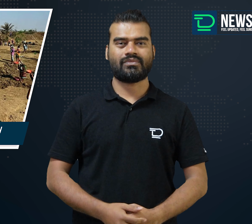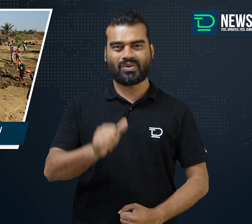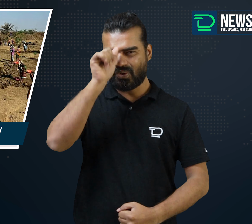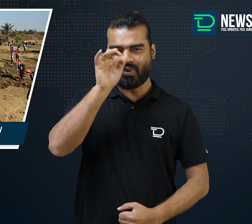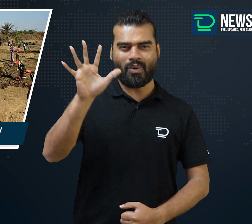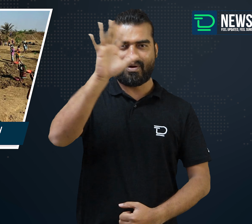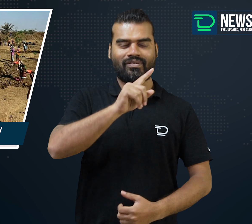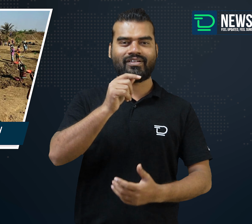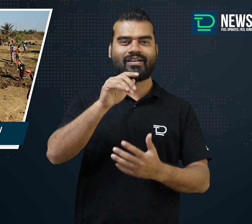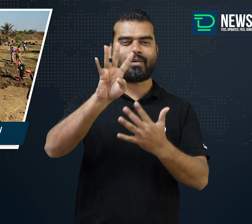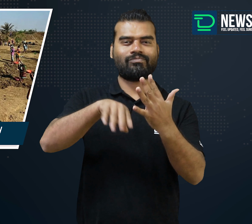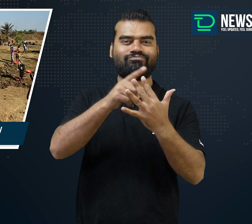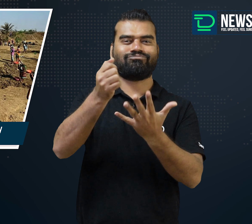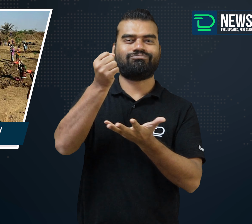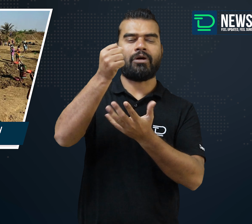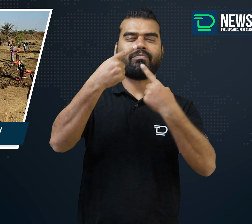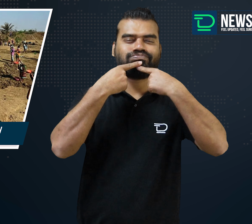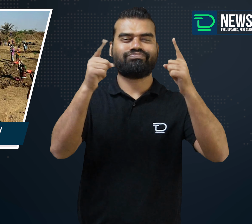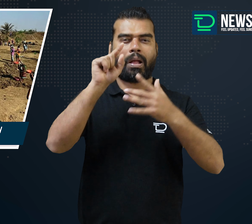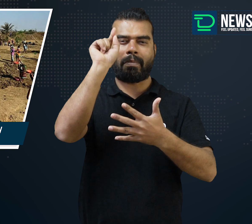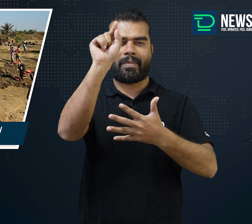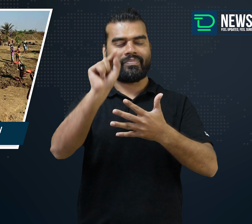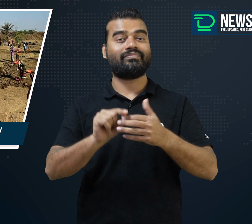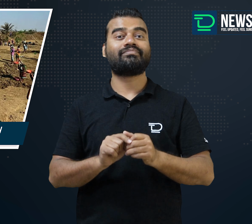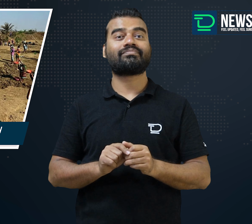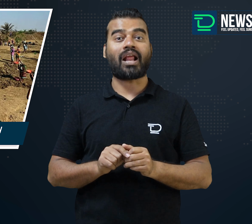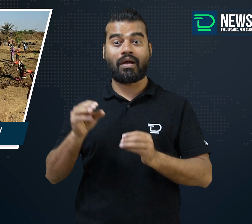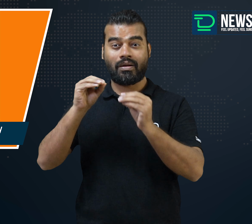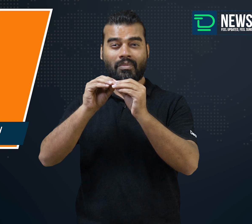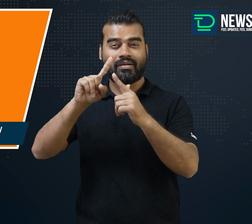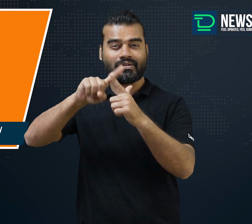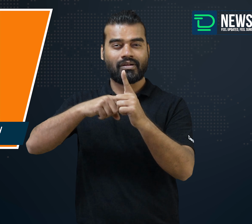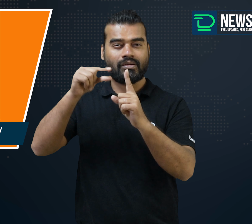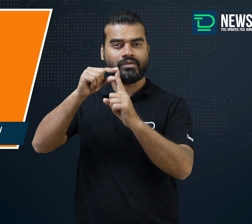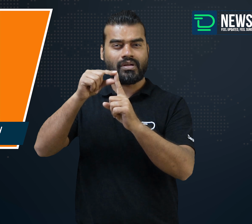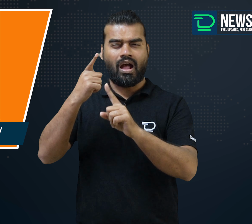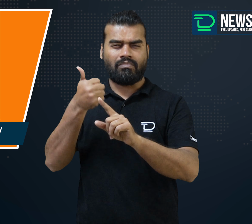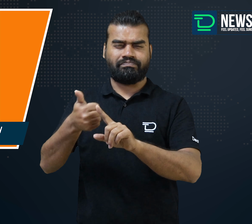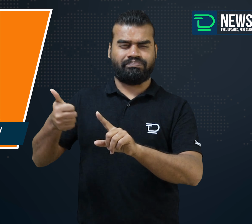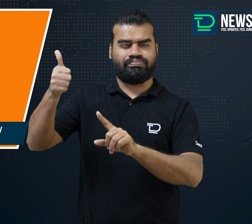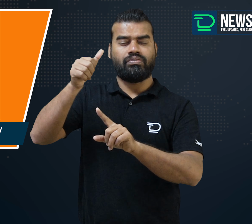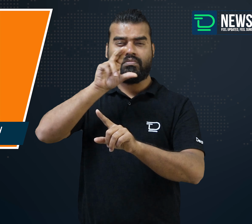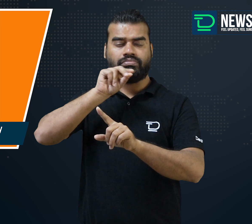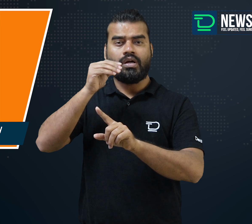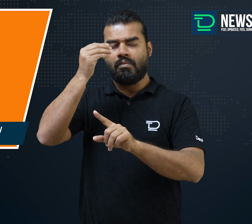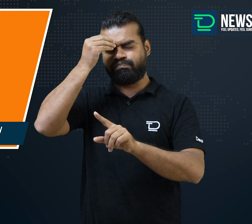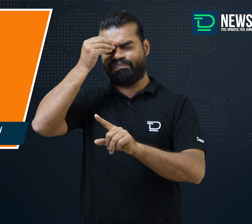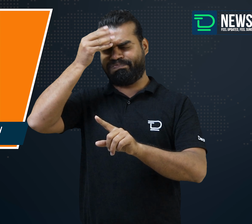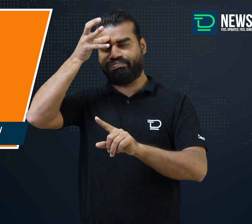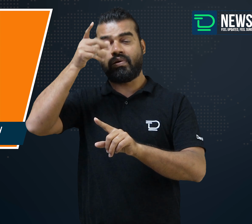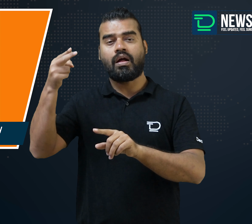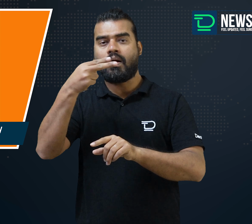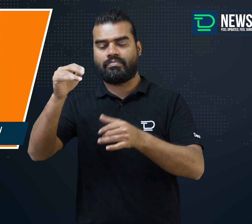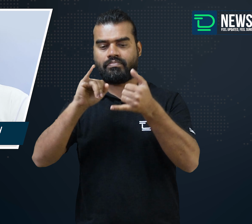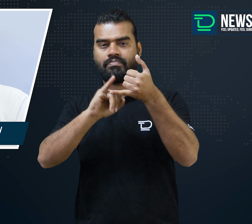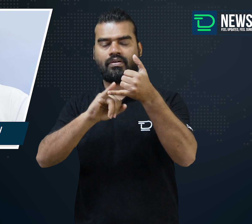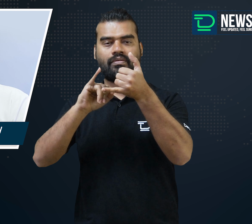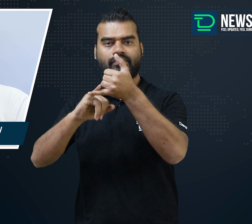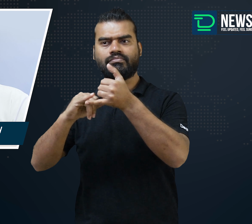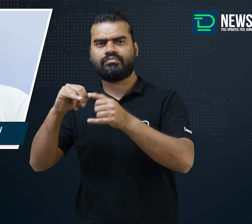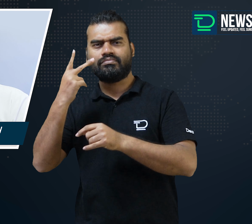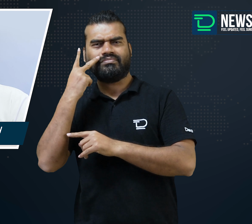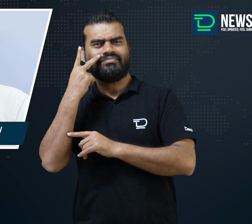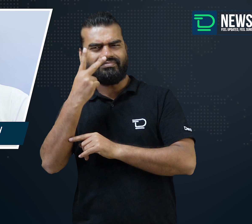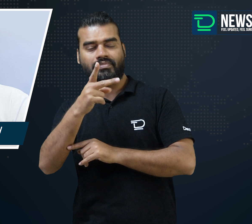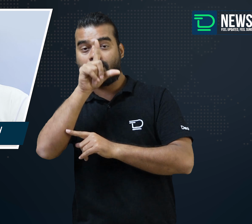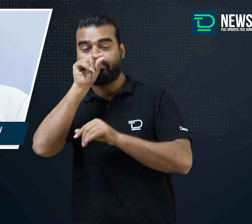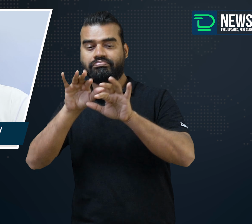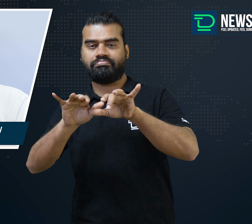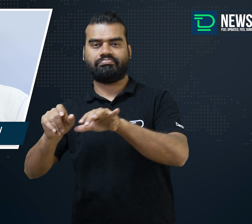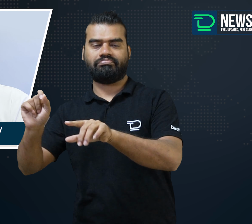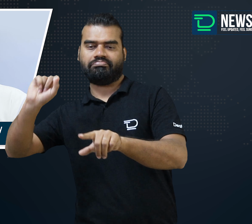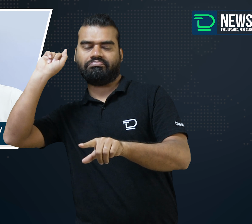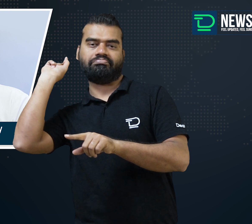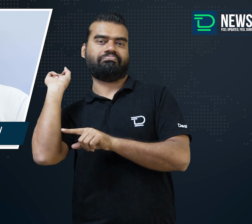BJP senior leader and highly intelligent person Subramaiya swamy tweeted that